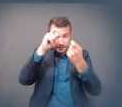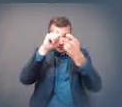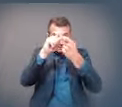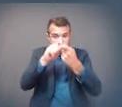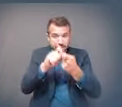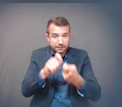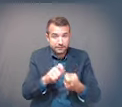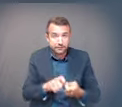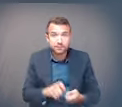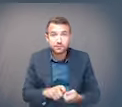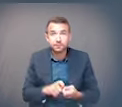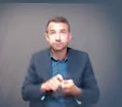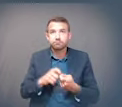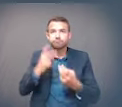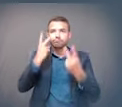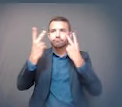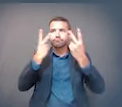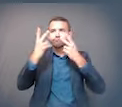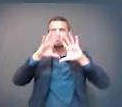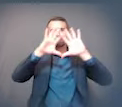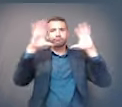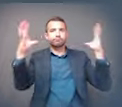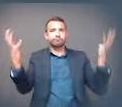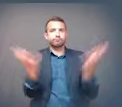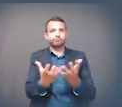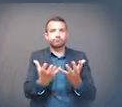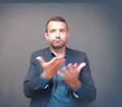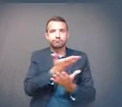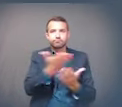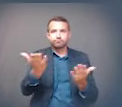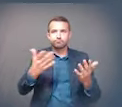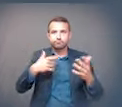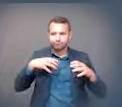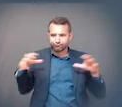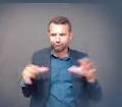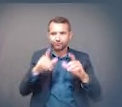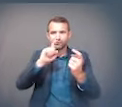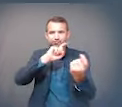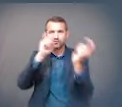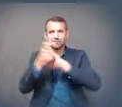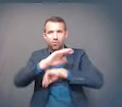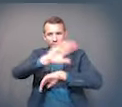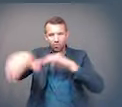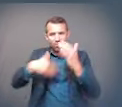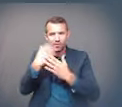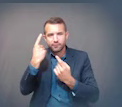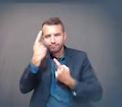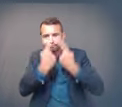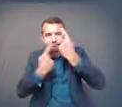And for the wide-eyed ones who remake the world with every thought they think.